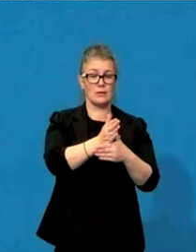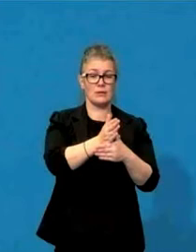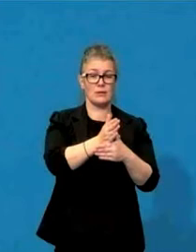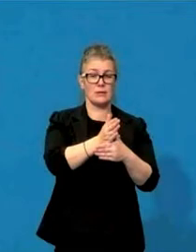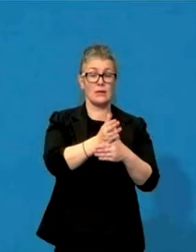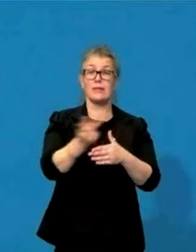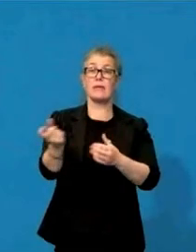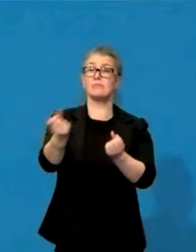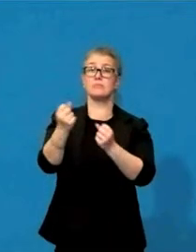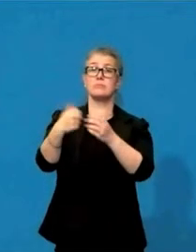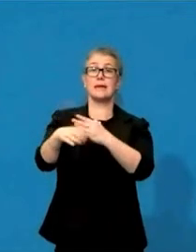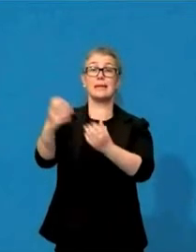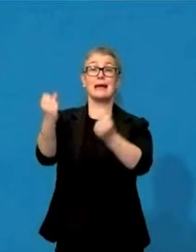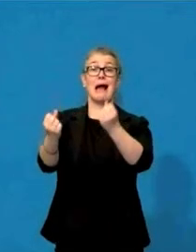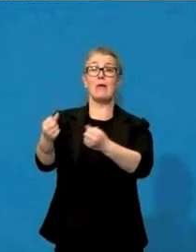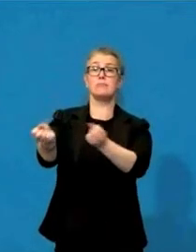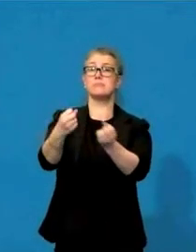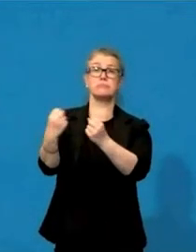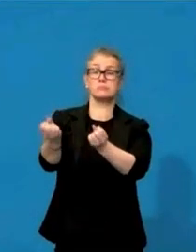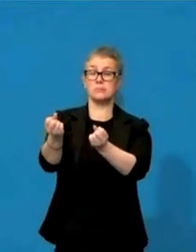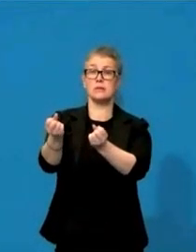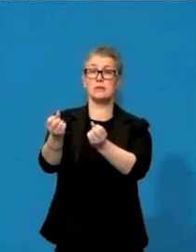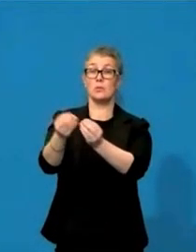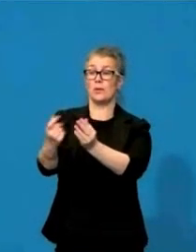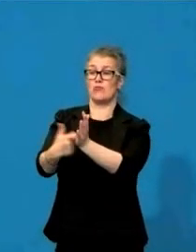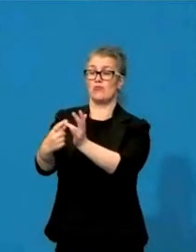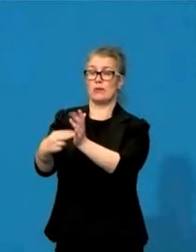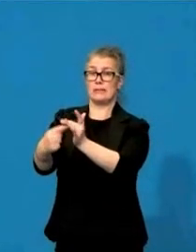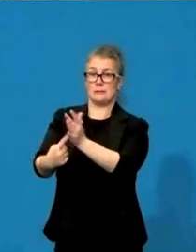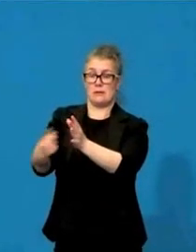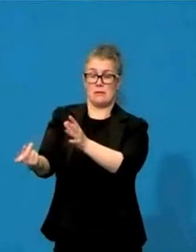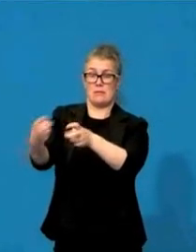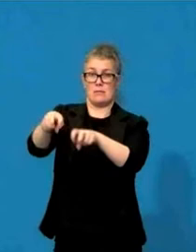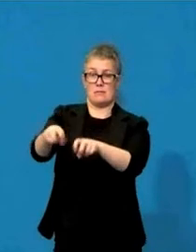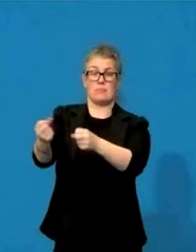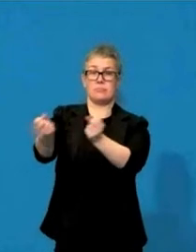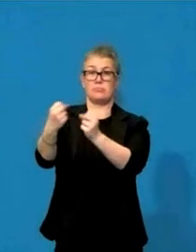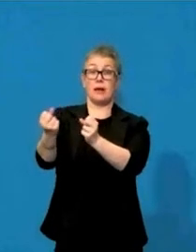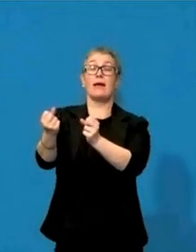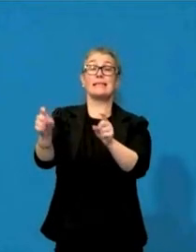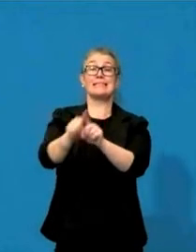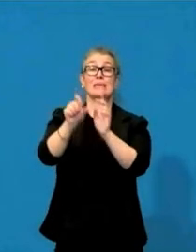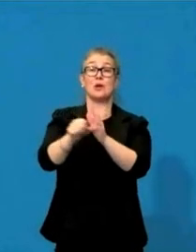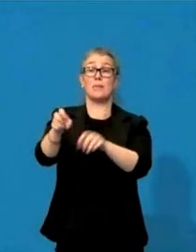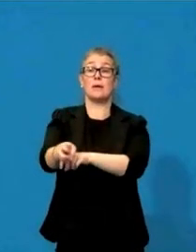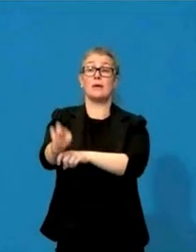while they were getting her out of the car, the hoist broke.